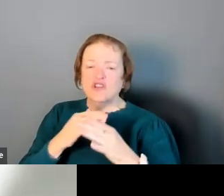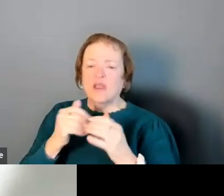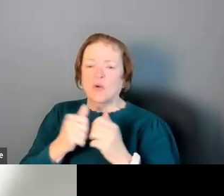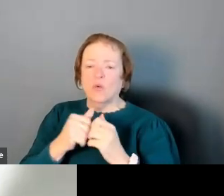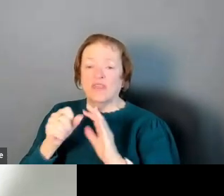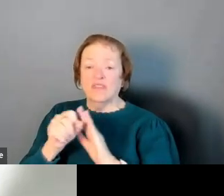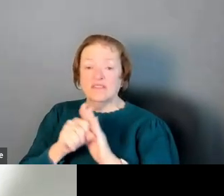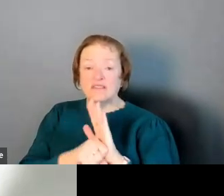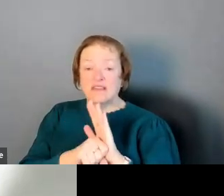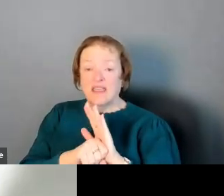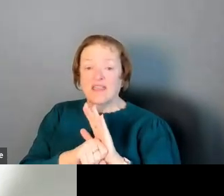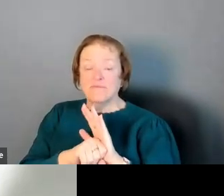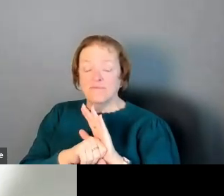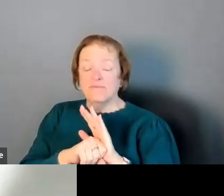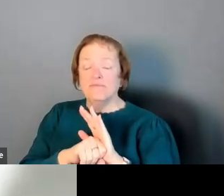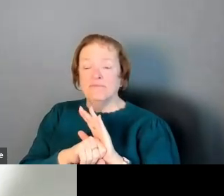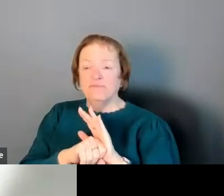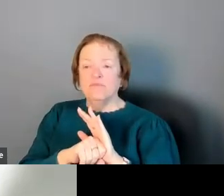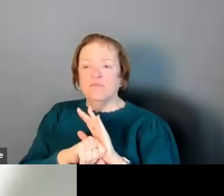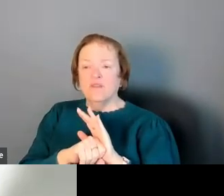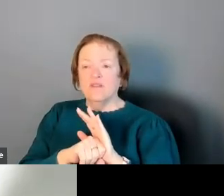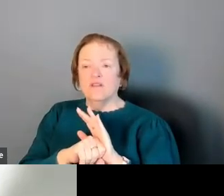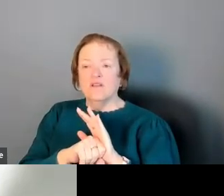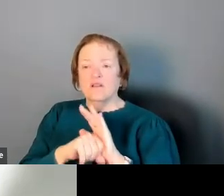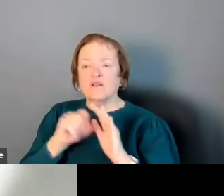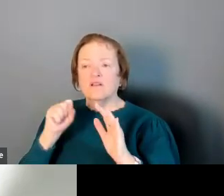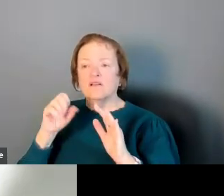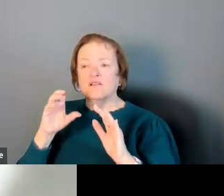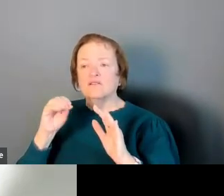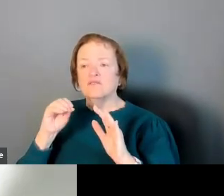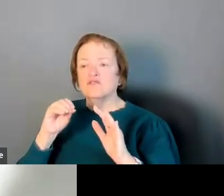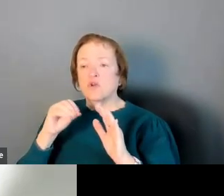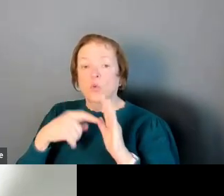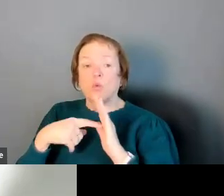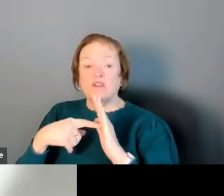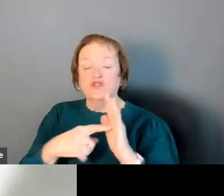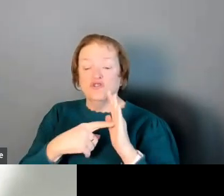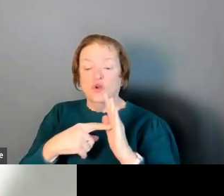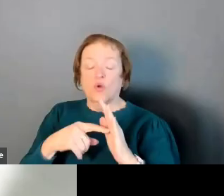So we are able to just show that this is a needed work.